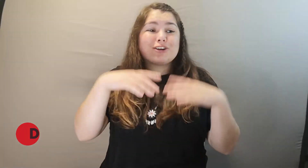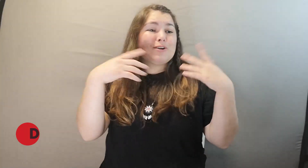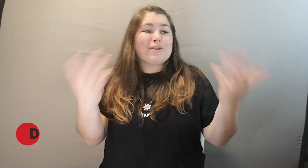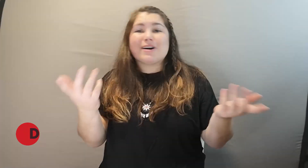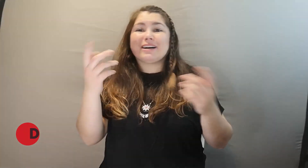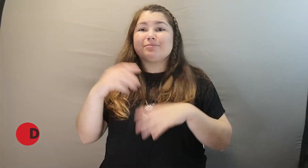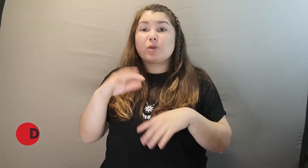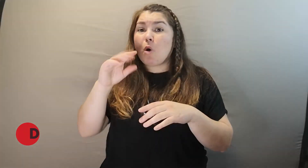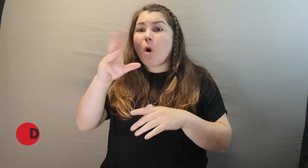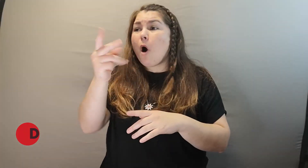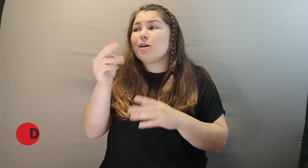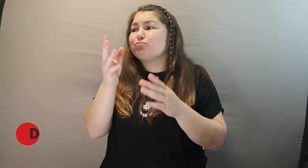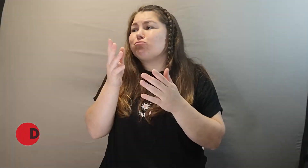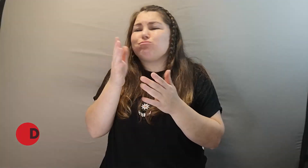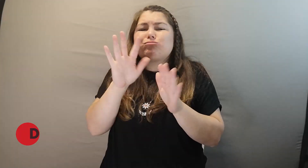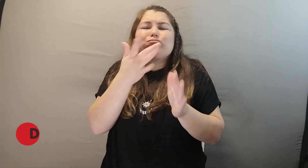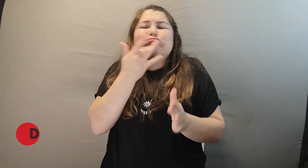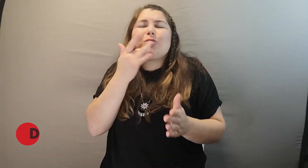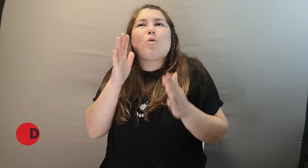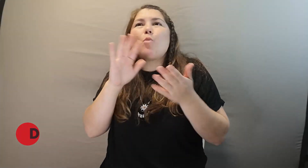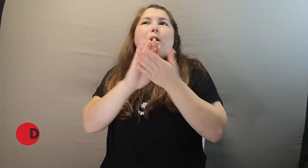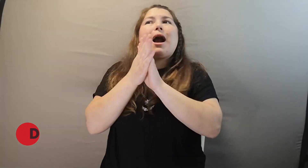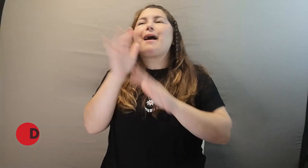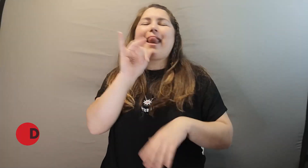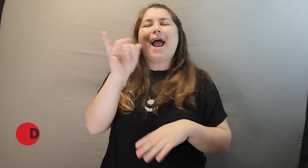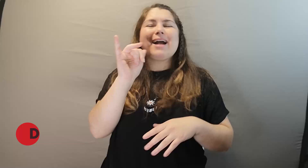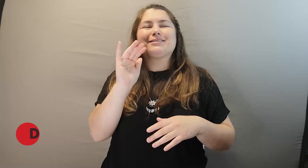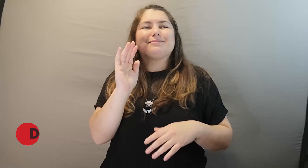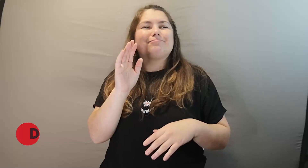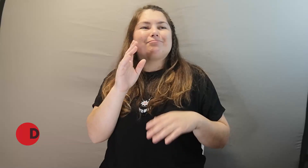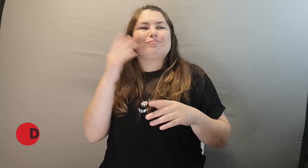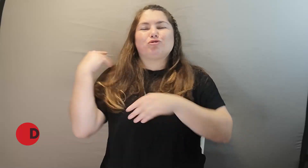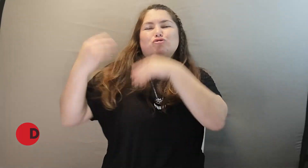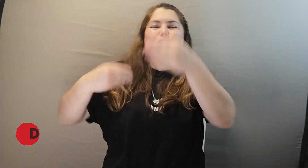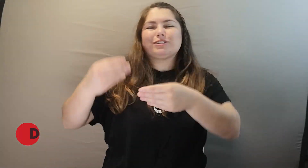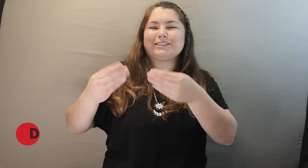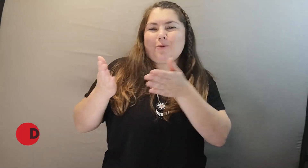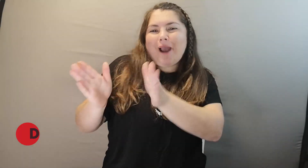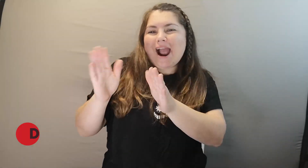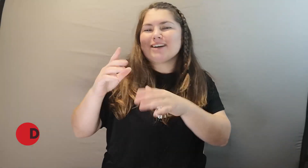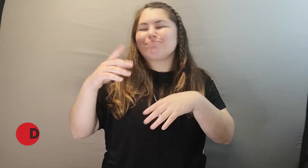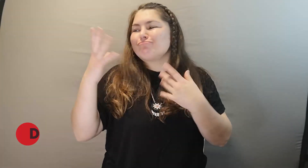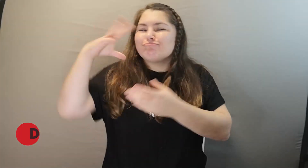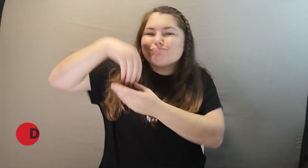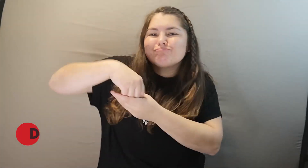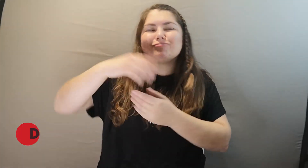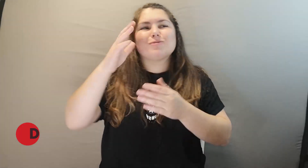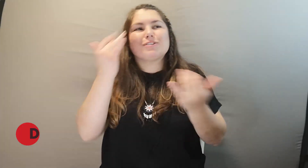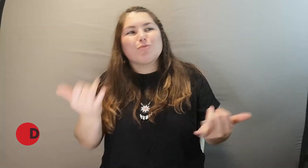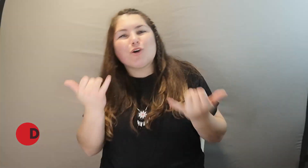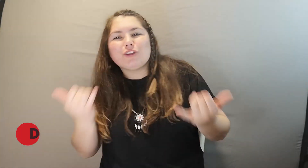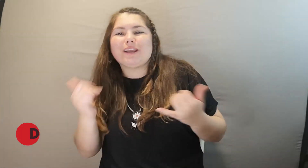knowledge keeper, or pursue any traditional paths in the present